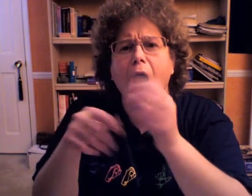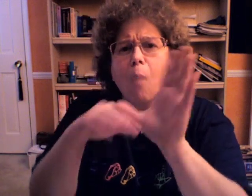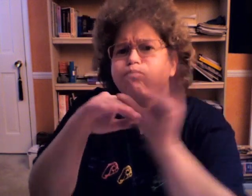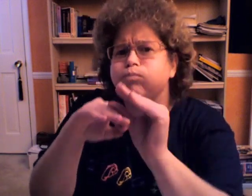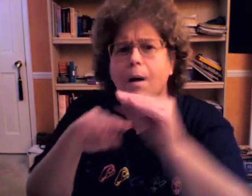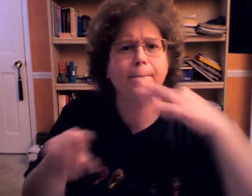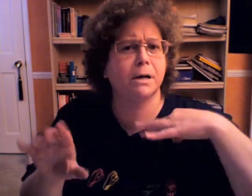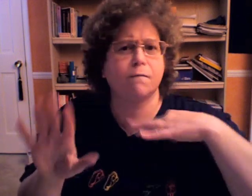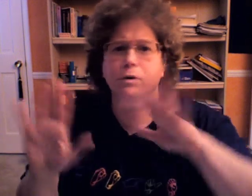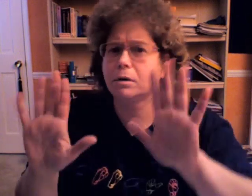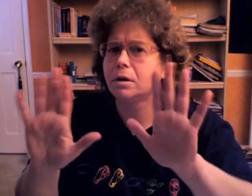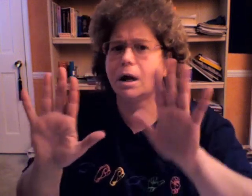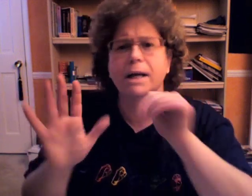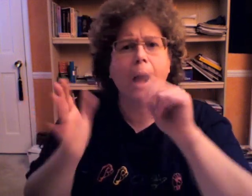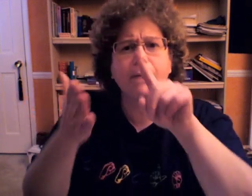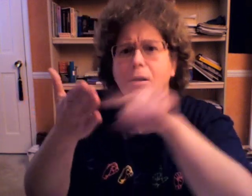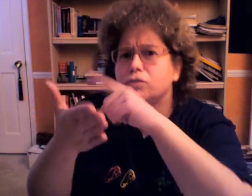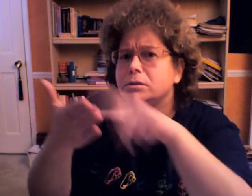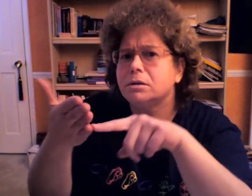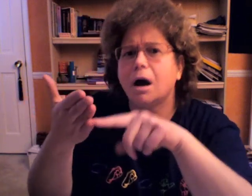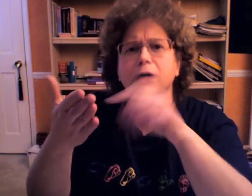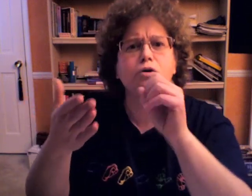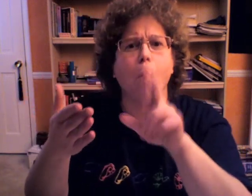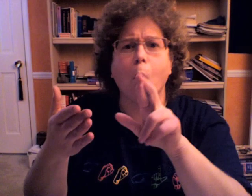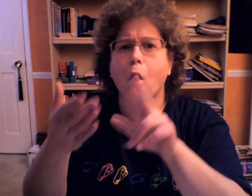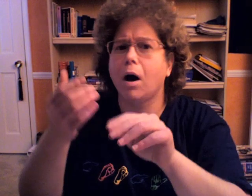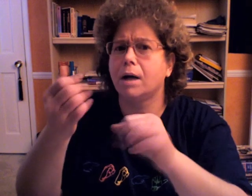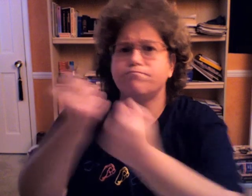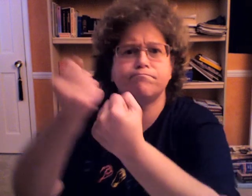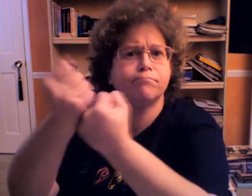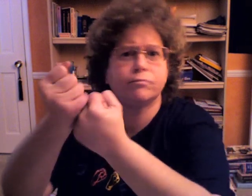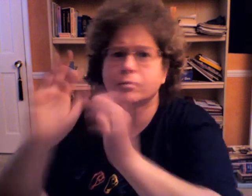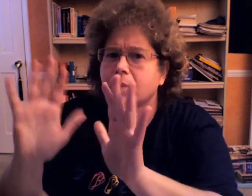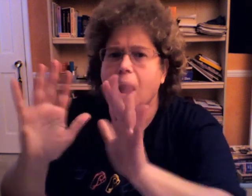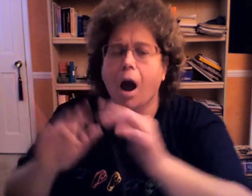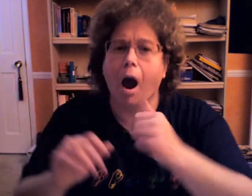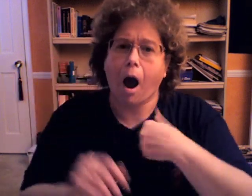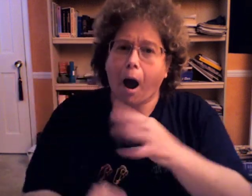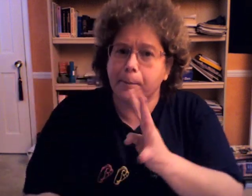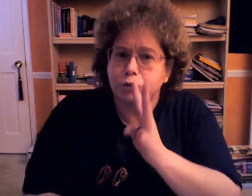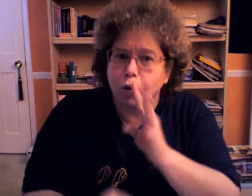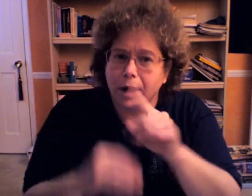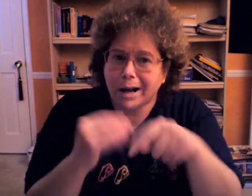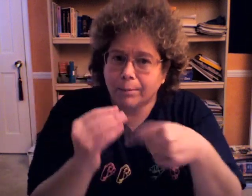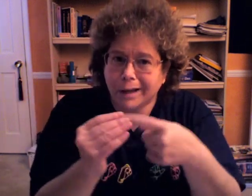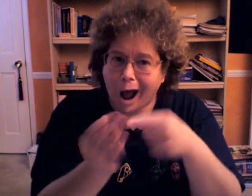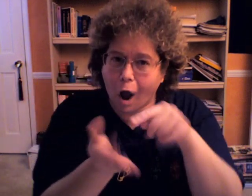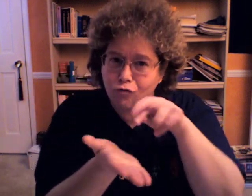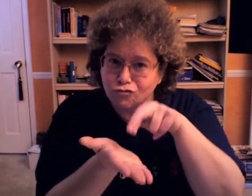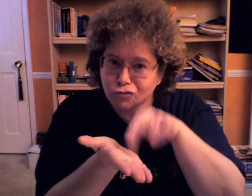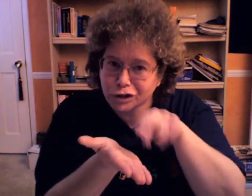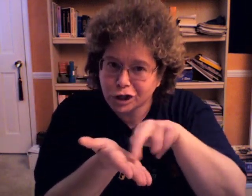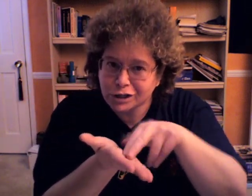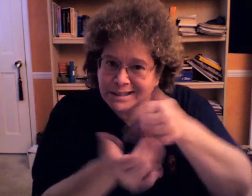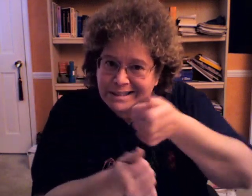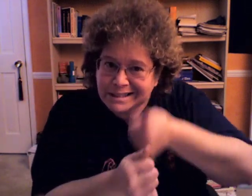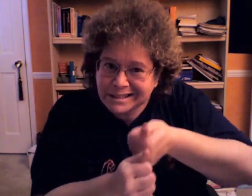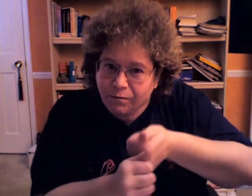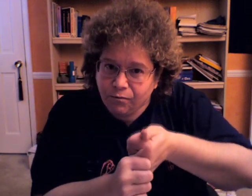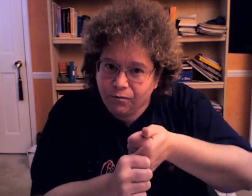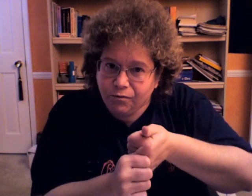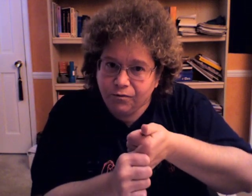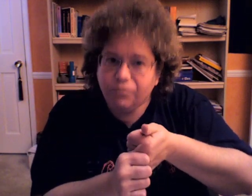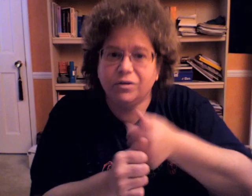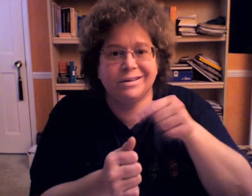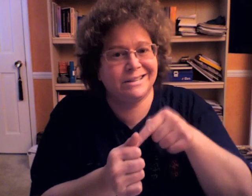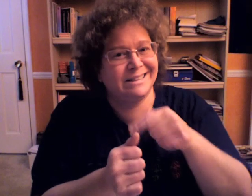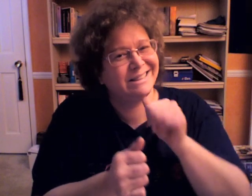trying to minimize or criticize the benefits of baby signs. That is not what I am concerned about. I am talking about the